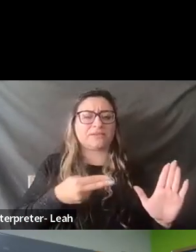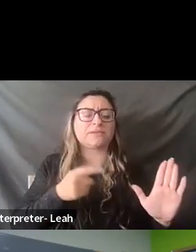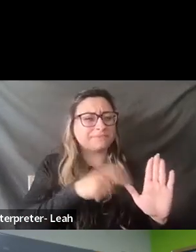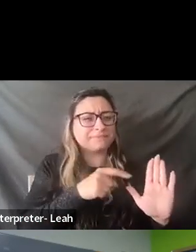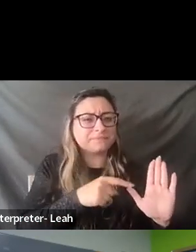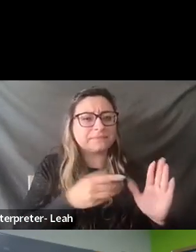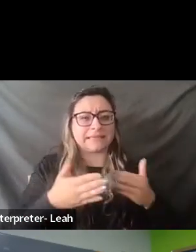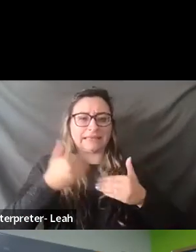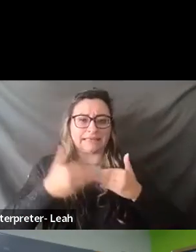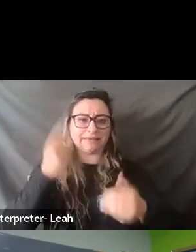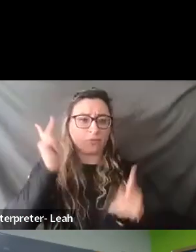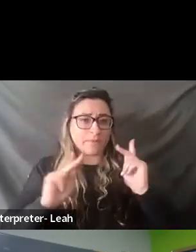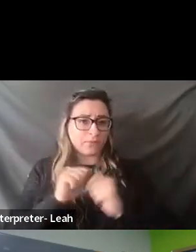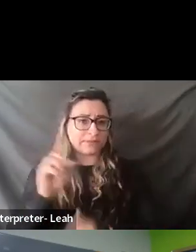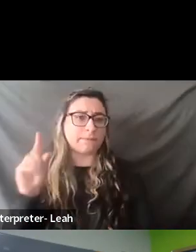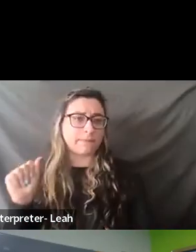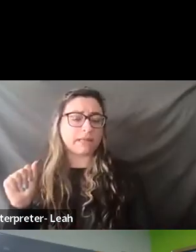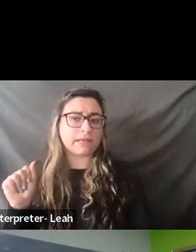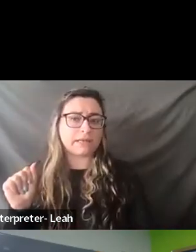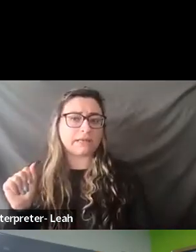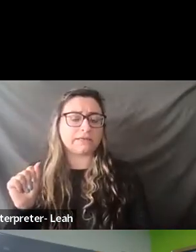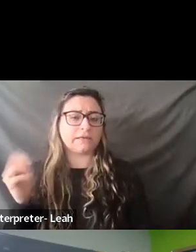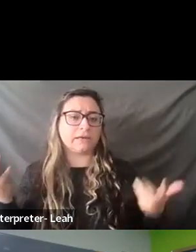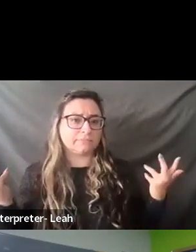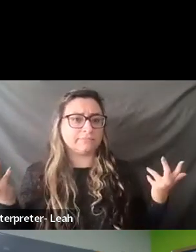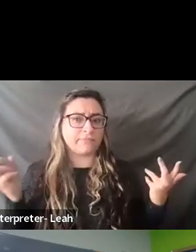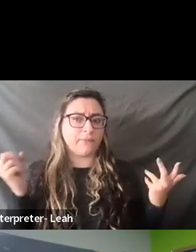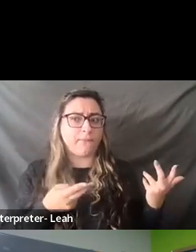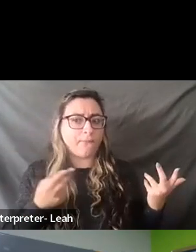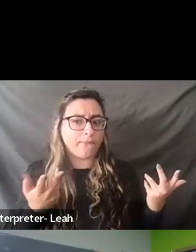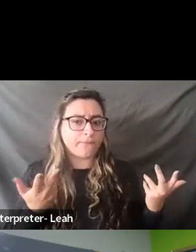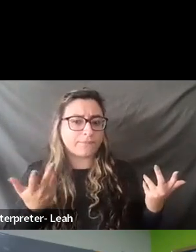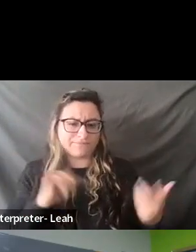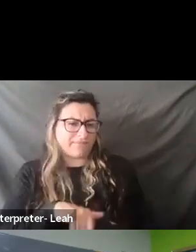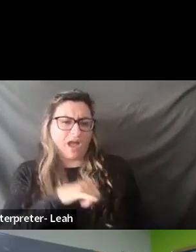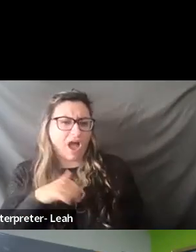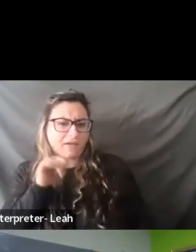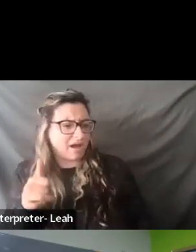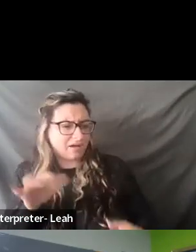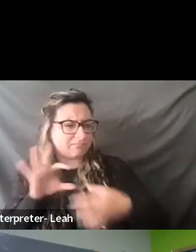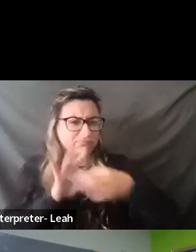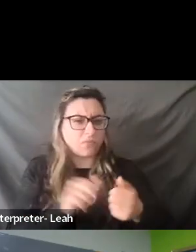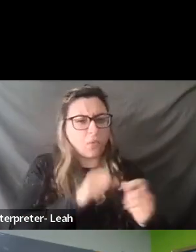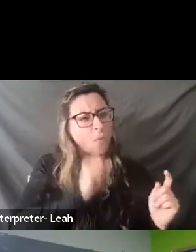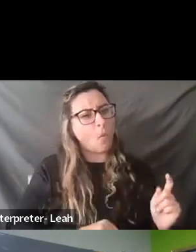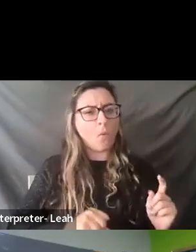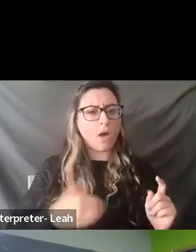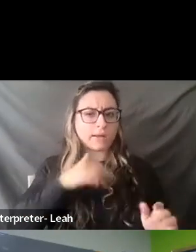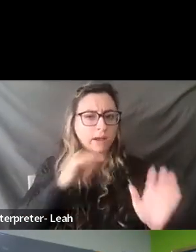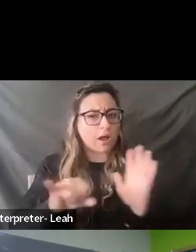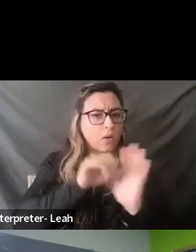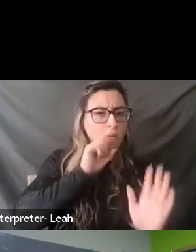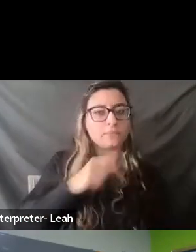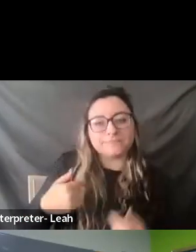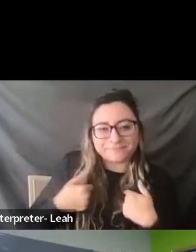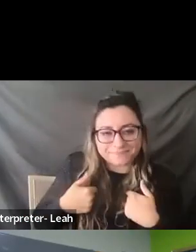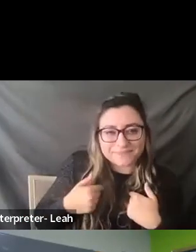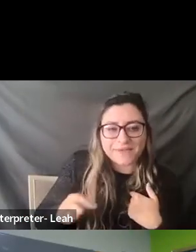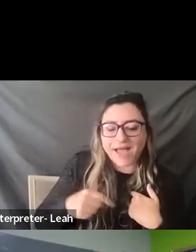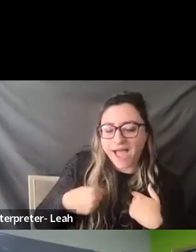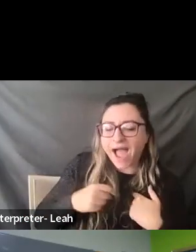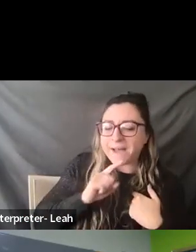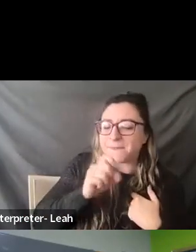That's obviously a long-standing challenge, and, you know, it's no surprise that, you know, this has created all sorts of additional unintended consequences, and, you know, when you add -- you know, back to the issues around communication, some of the issues around communication also have included the very unfortunate use of language in messaging, which, for example, you know, failed to identify people with disabilities, but instead referred to us as old or fragile or frail or having underlying